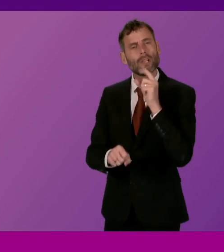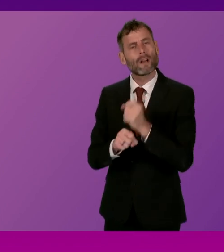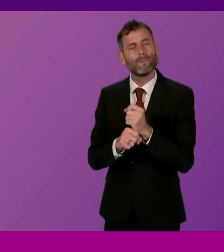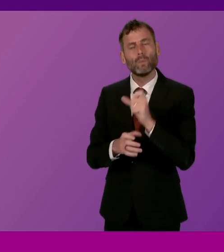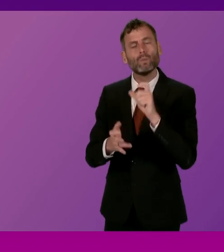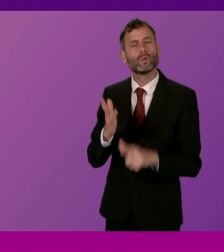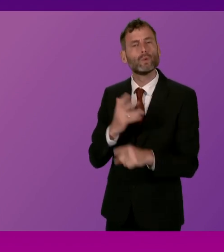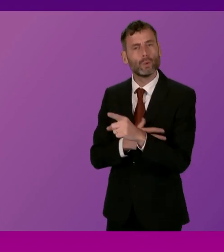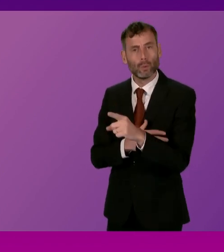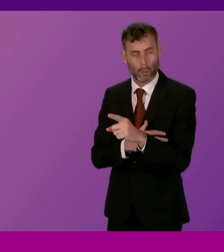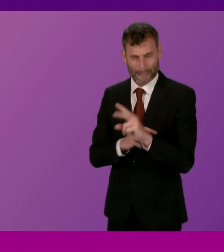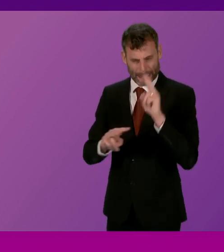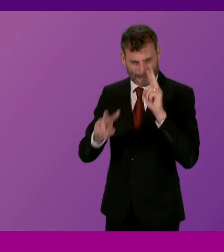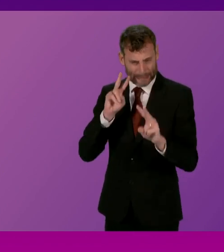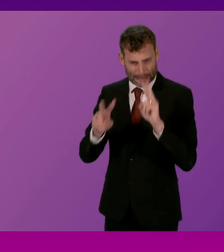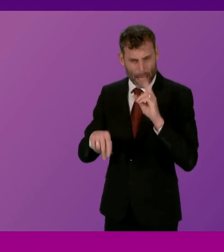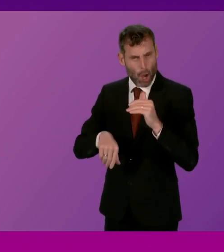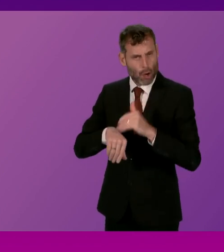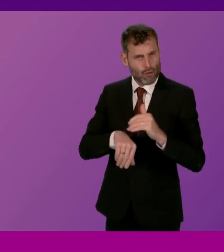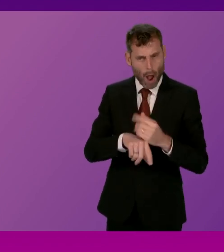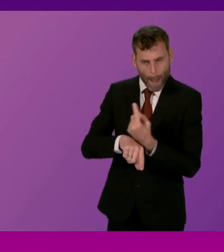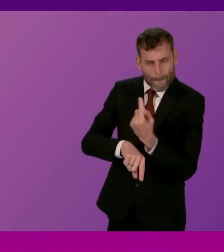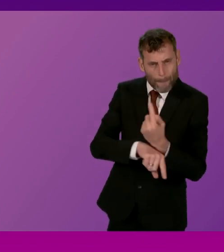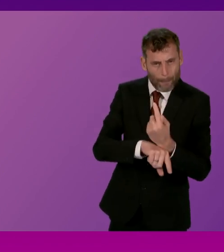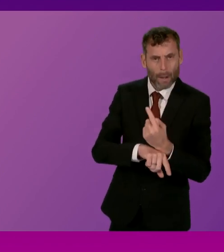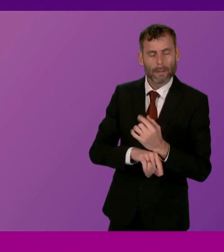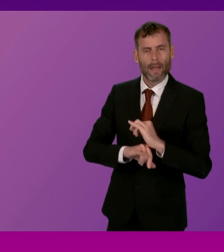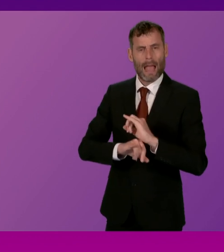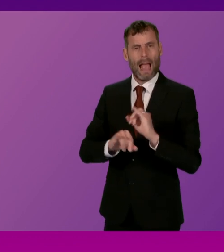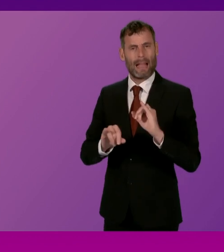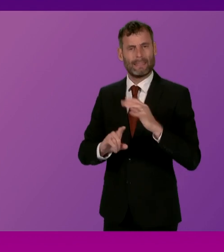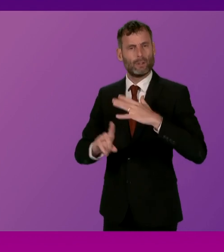reported rising rates of crime and antisocial behaviour at retail premises.